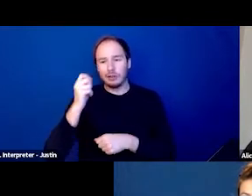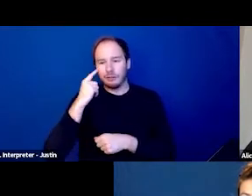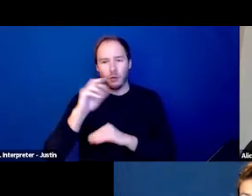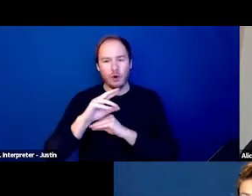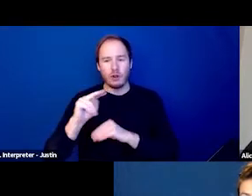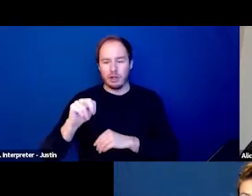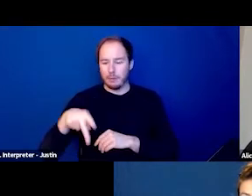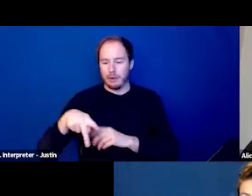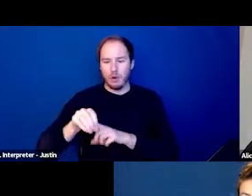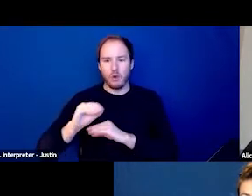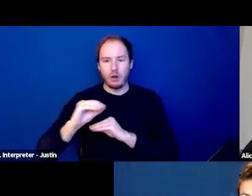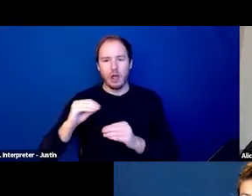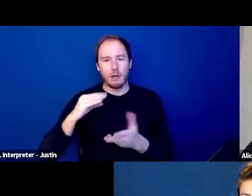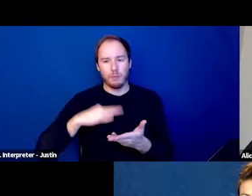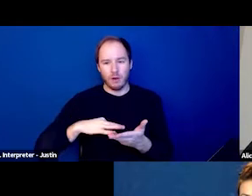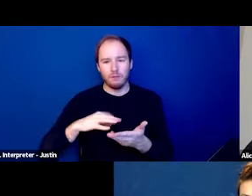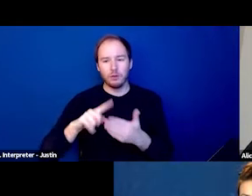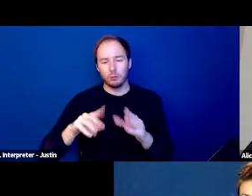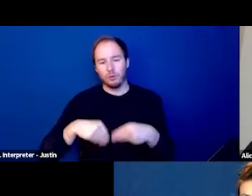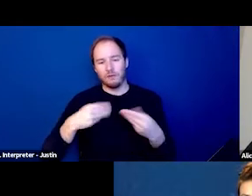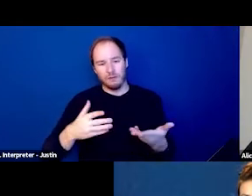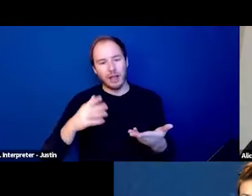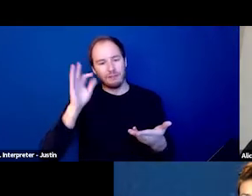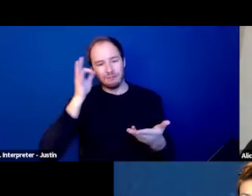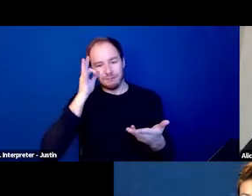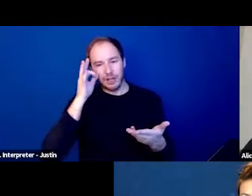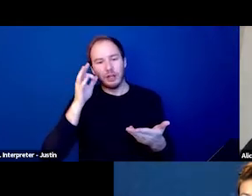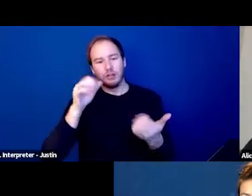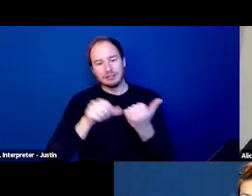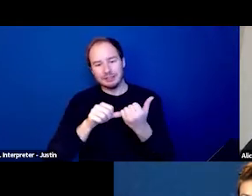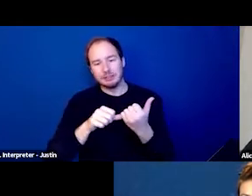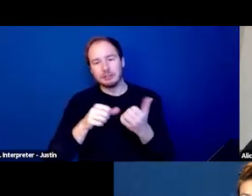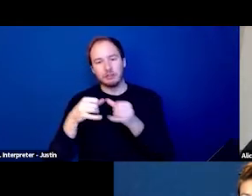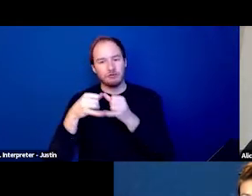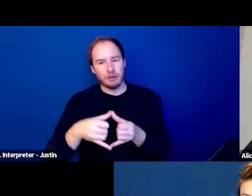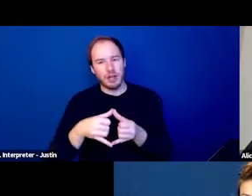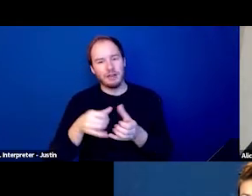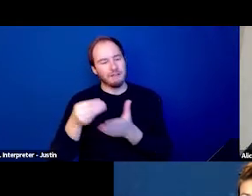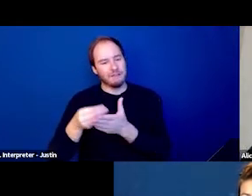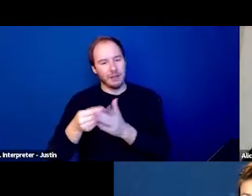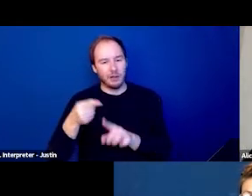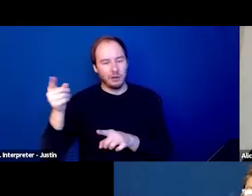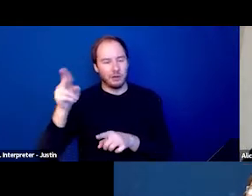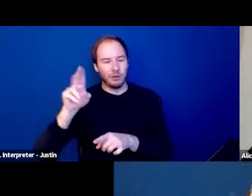to apply for federal homeless assistance grant funds through the US Department of Housing and Urban Development.